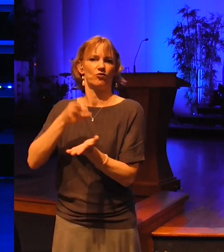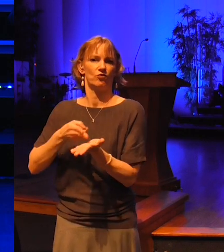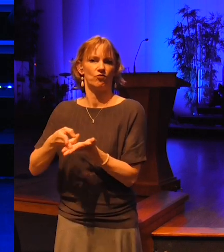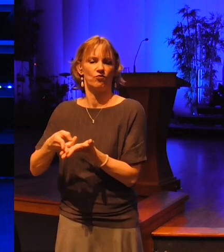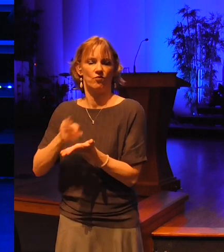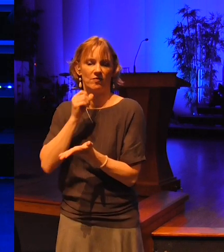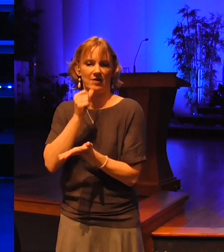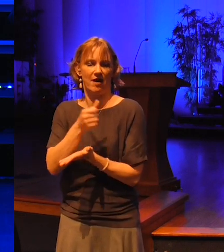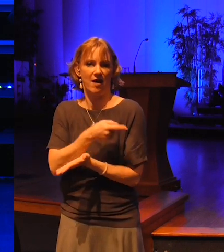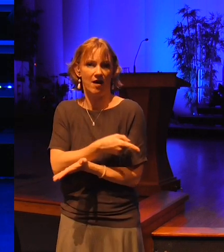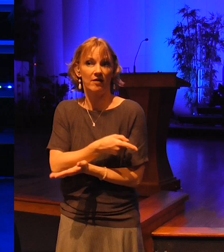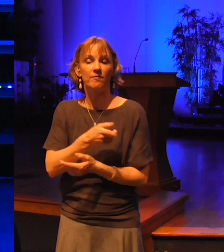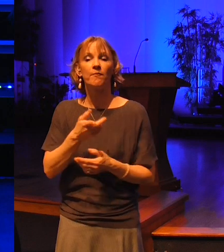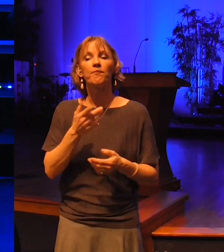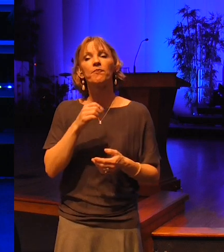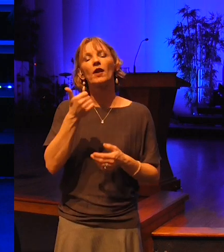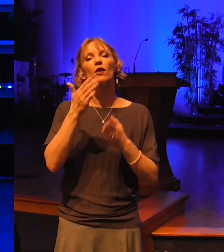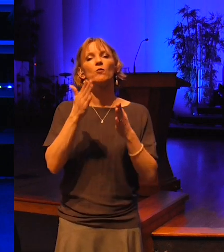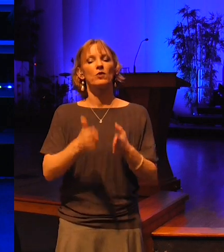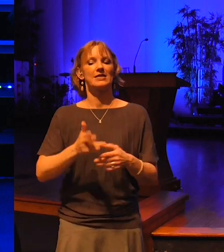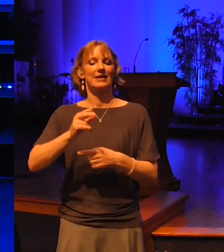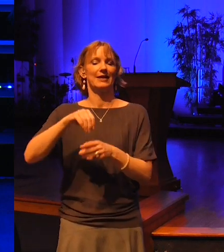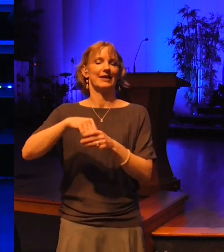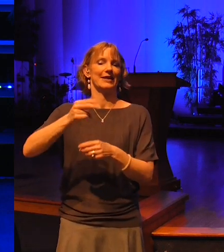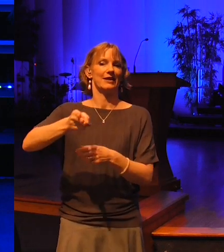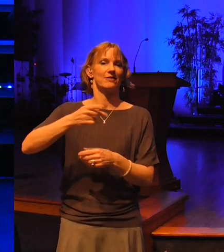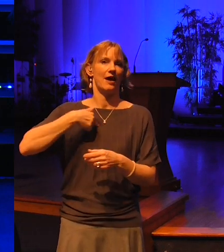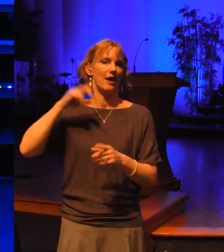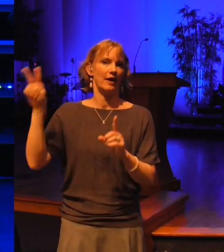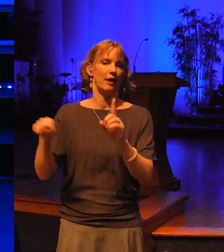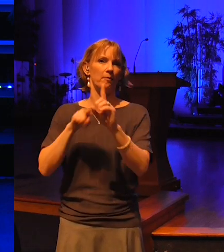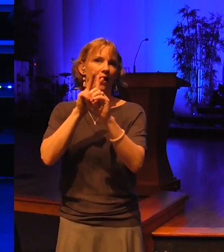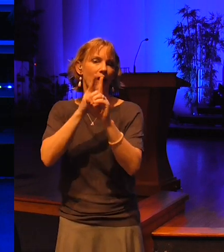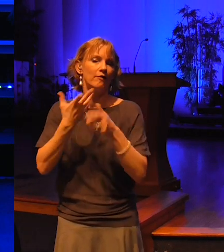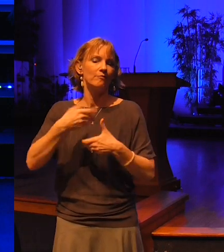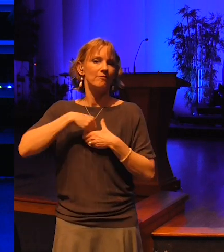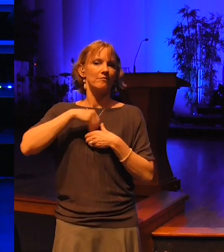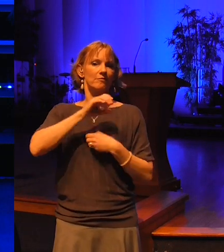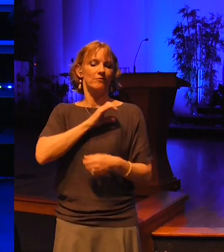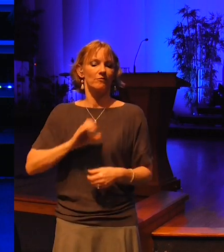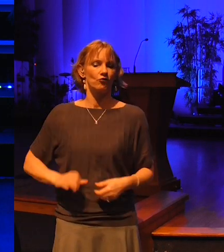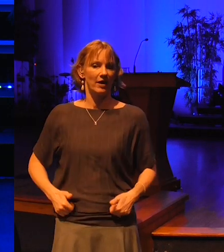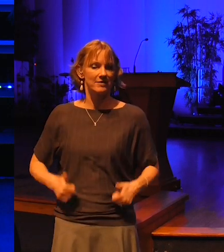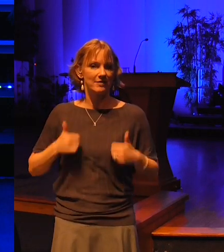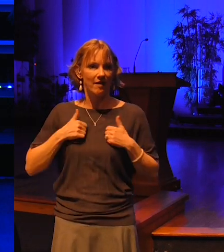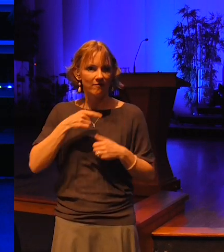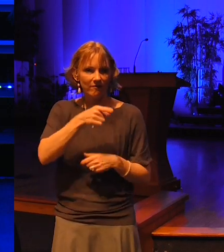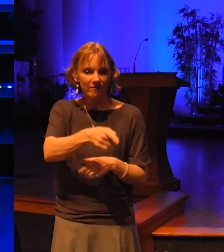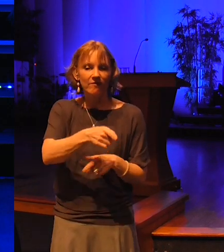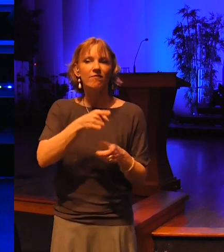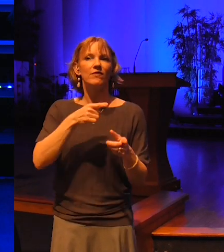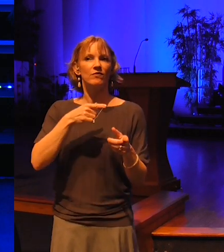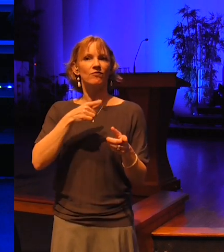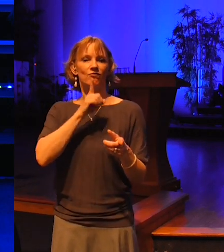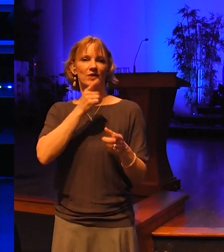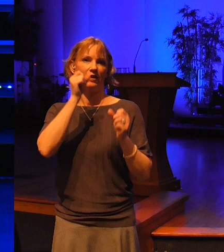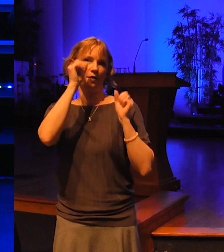someone else in history who I admire and embodied the Christ life in pretty amazing ways was Mary